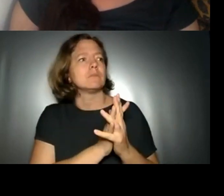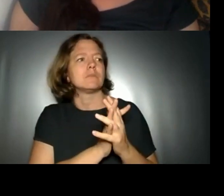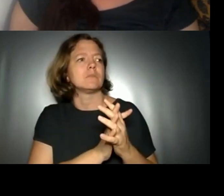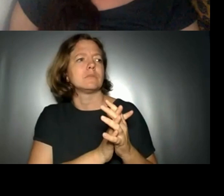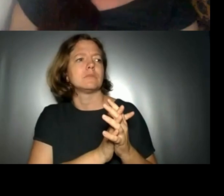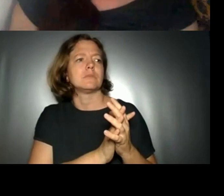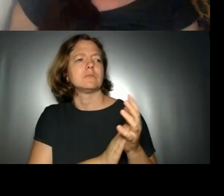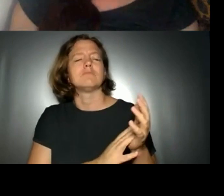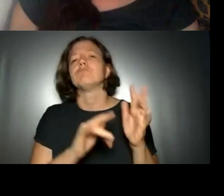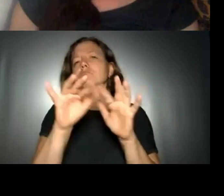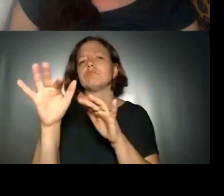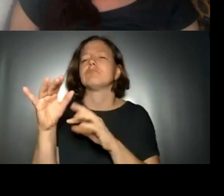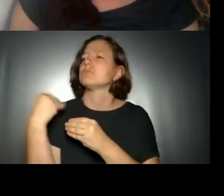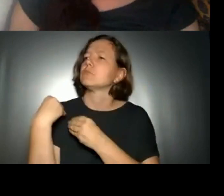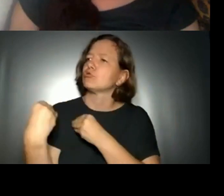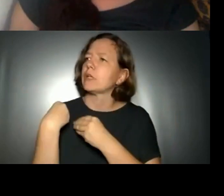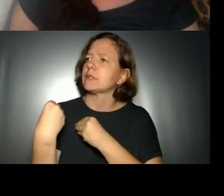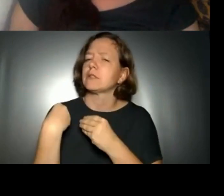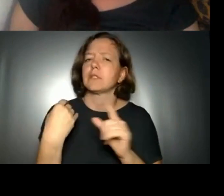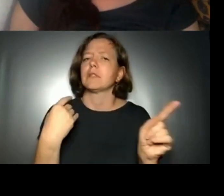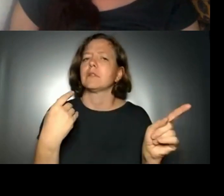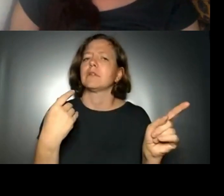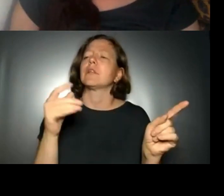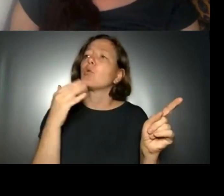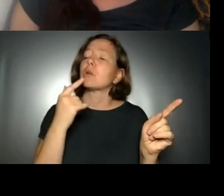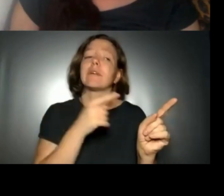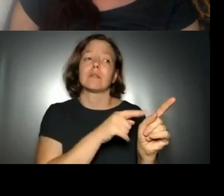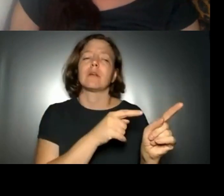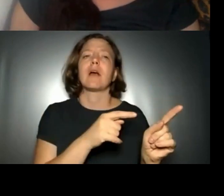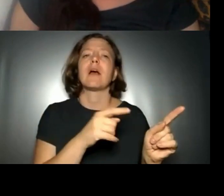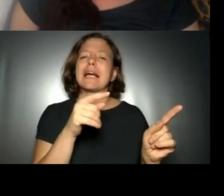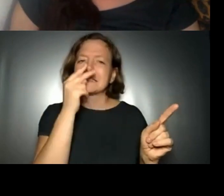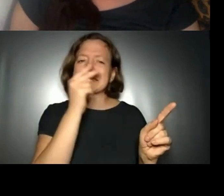What do you get from this?" And to go from there.